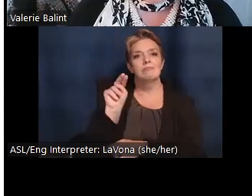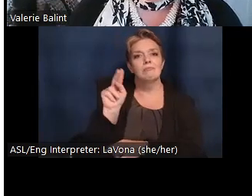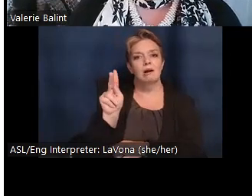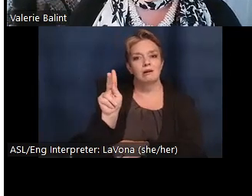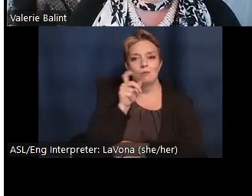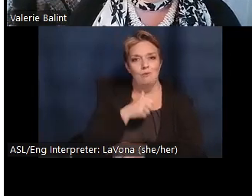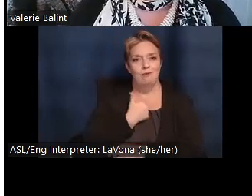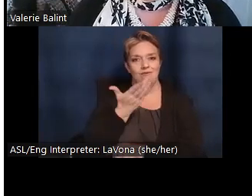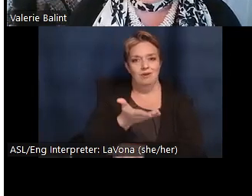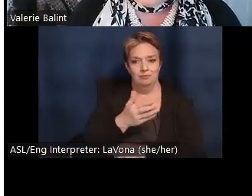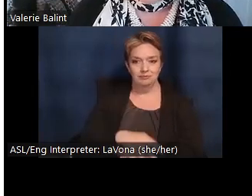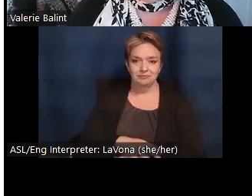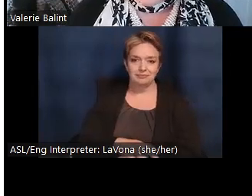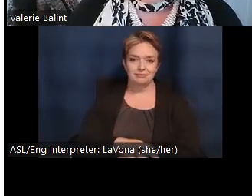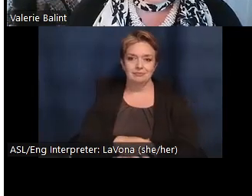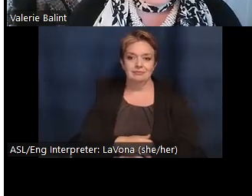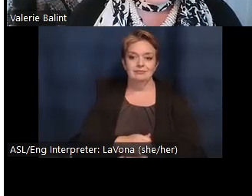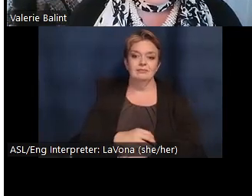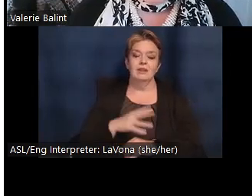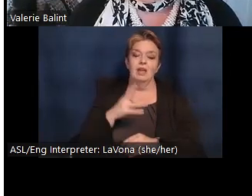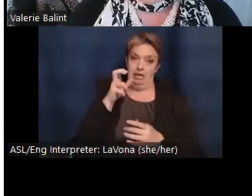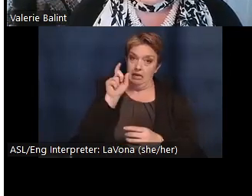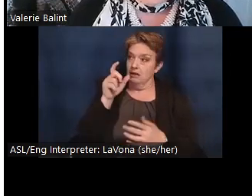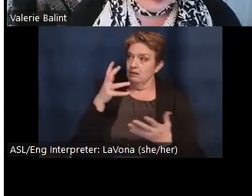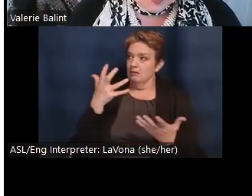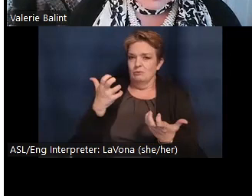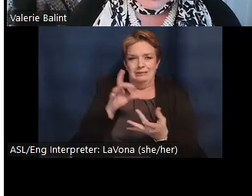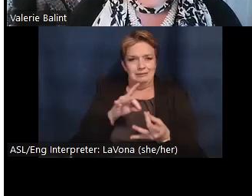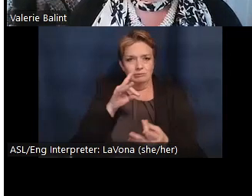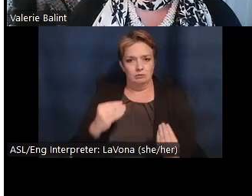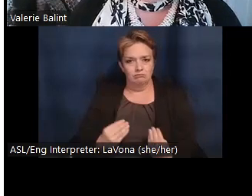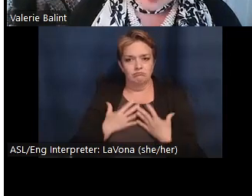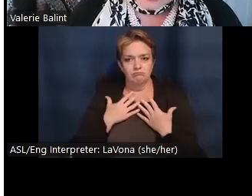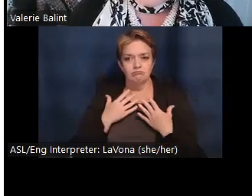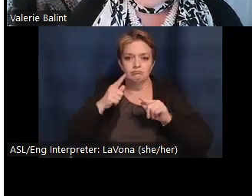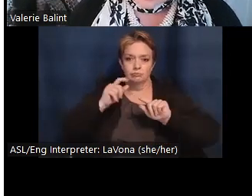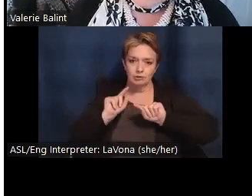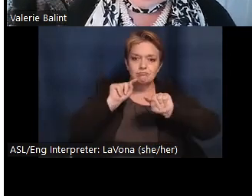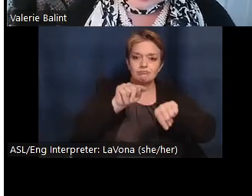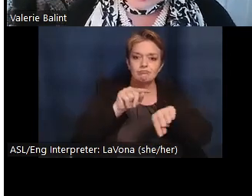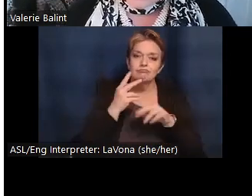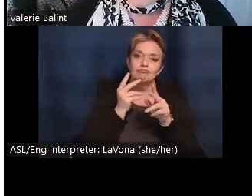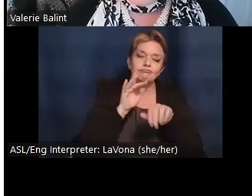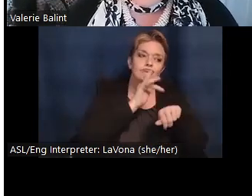You can visit for the day and attend religious services and explore, or stay longer for several overnights at the guest house,